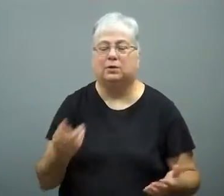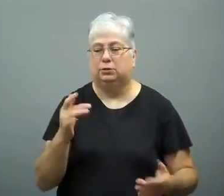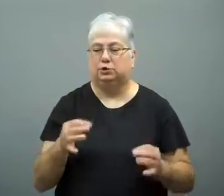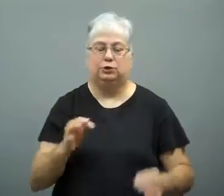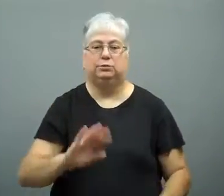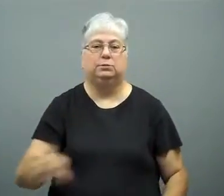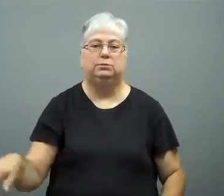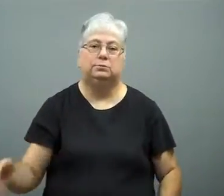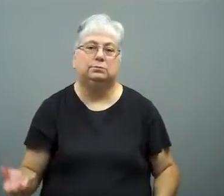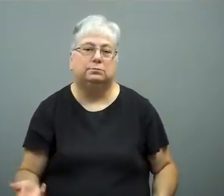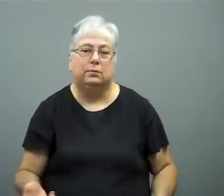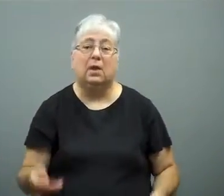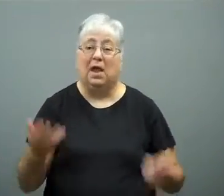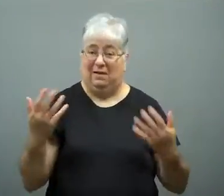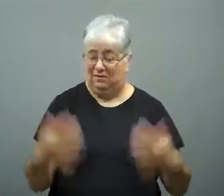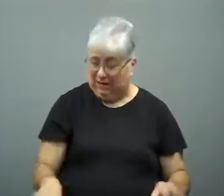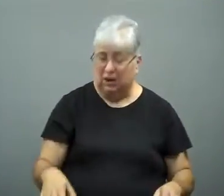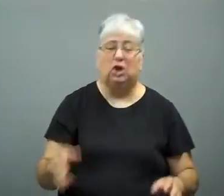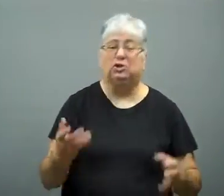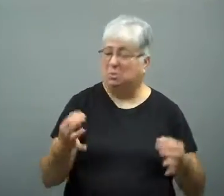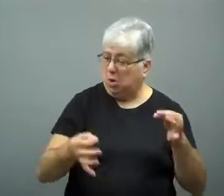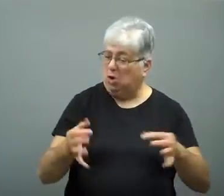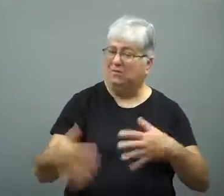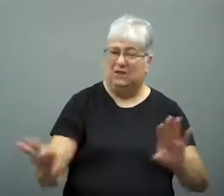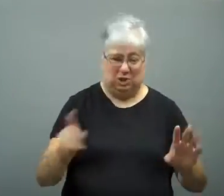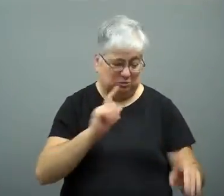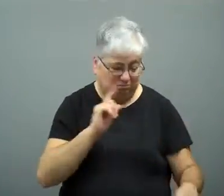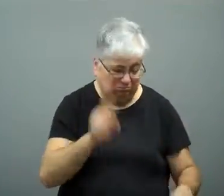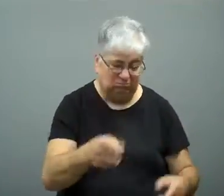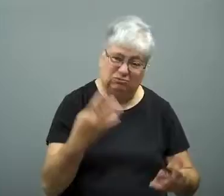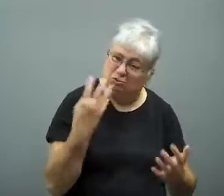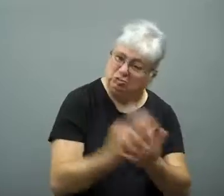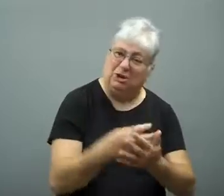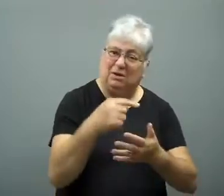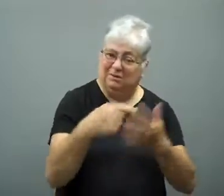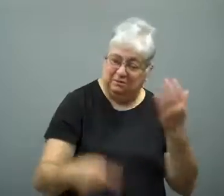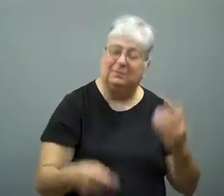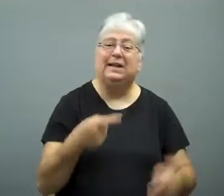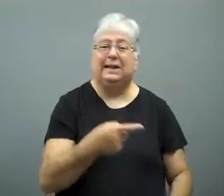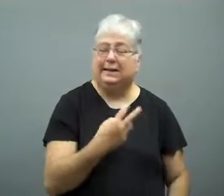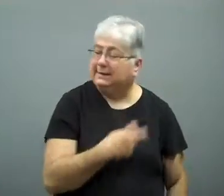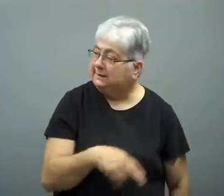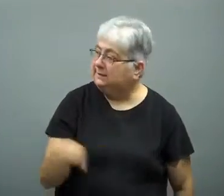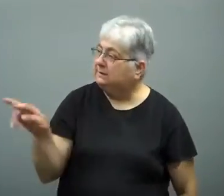That didn't fly with the judge.